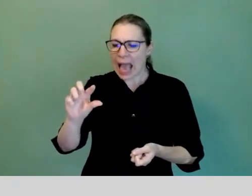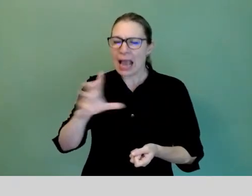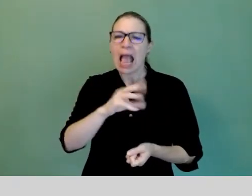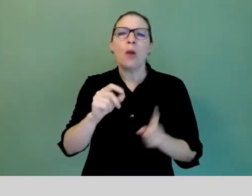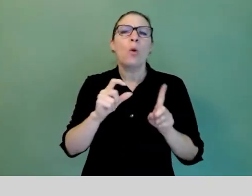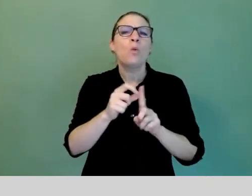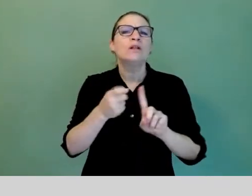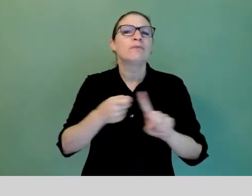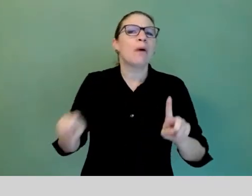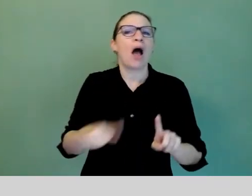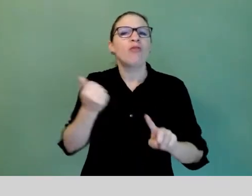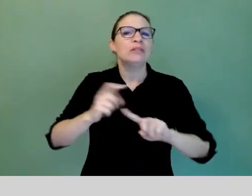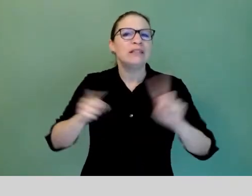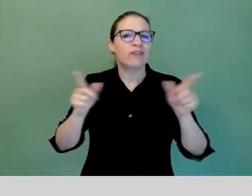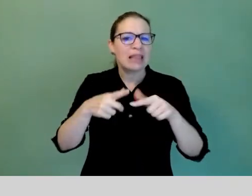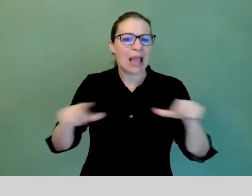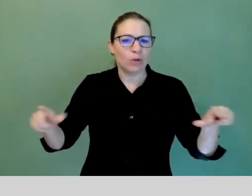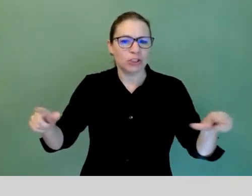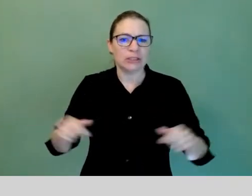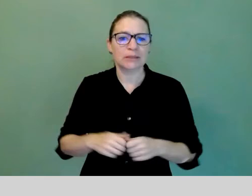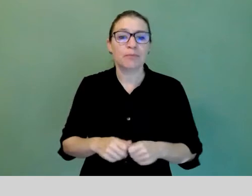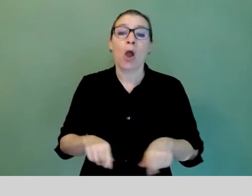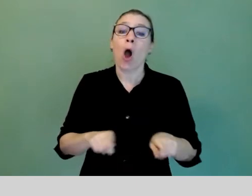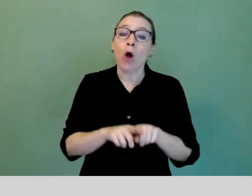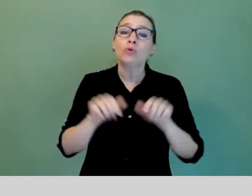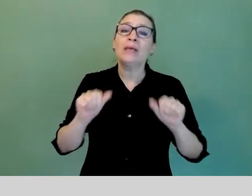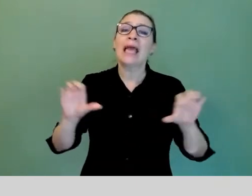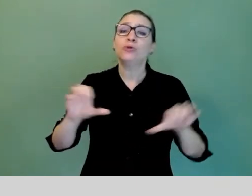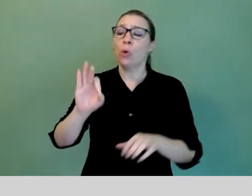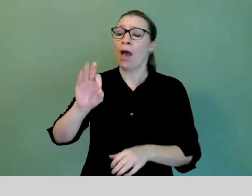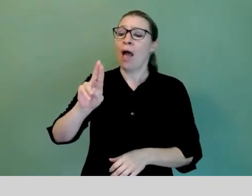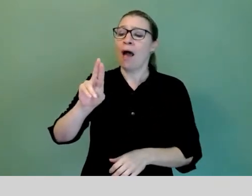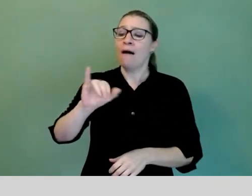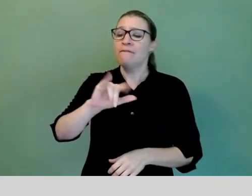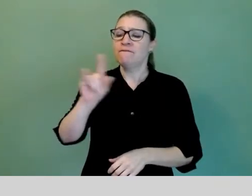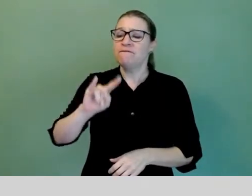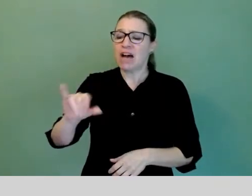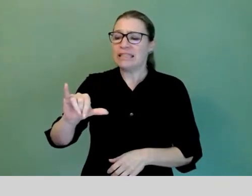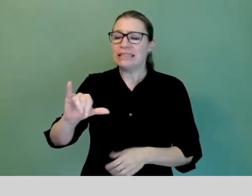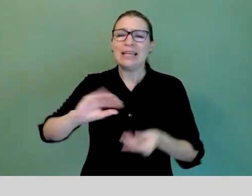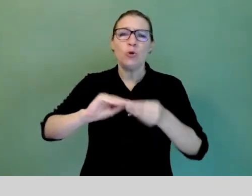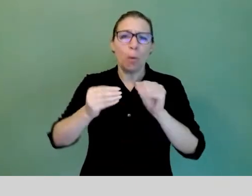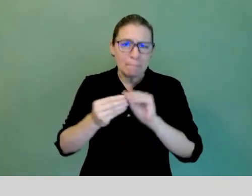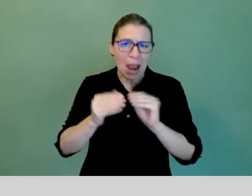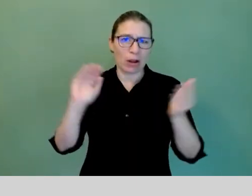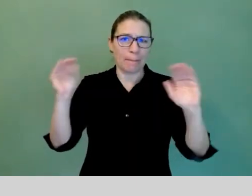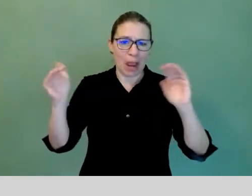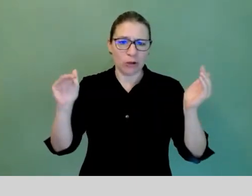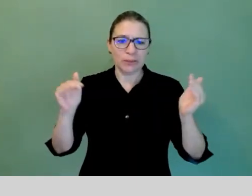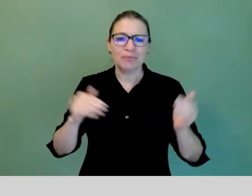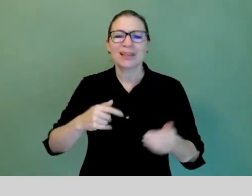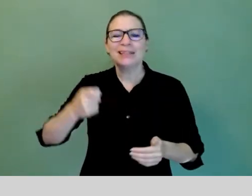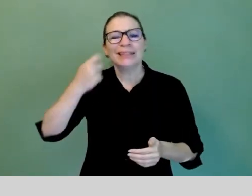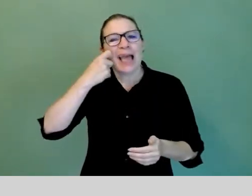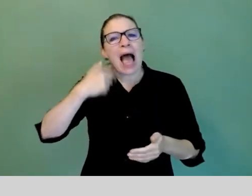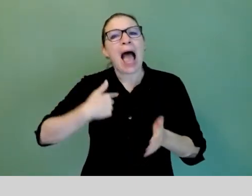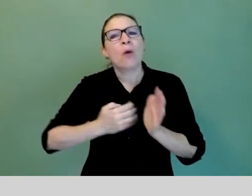It can also do fuzzy numeric comparisons, and I've recently removed this code to simplify things,